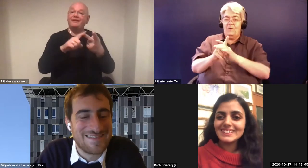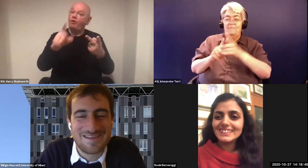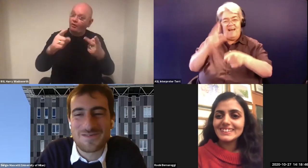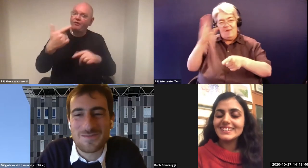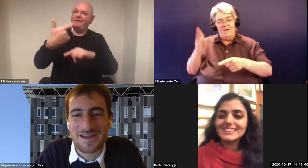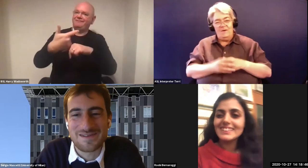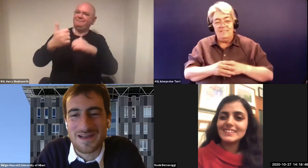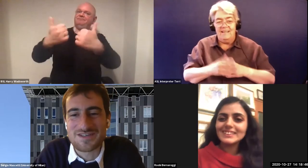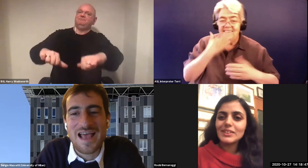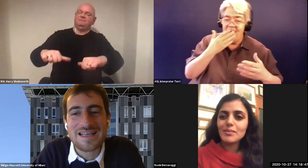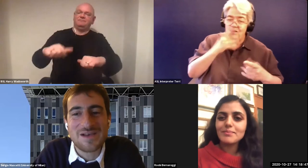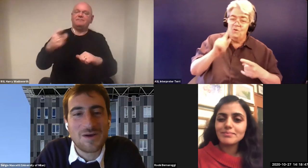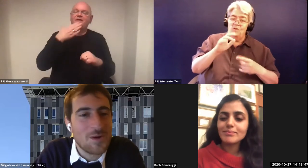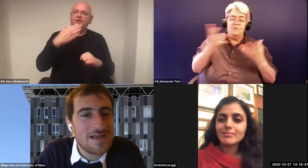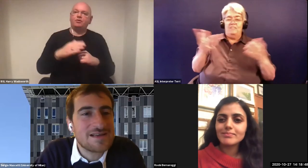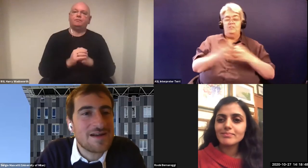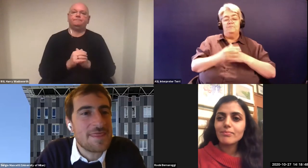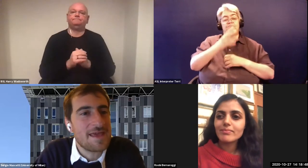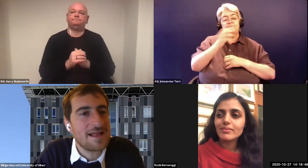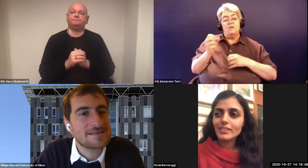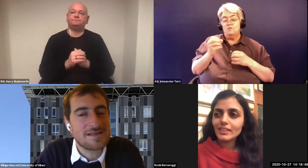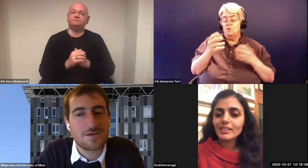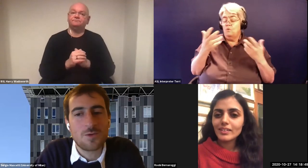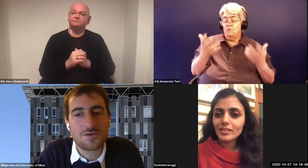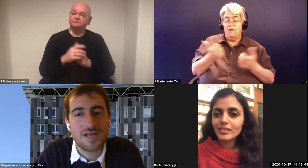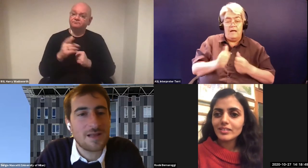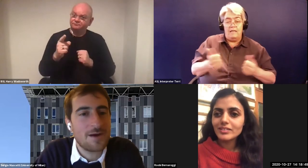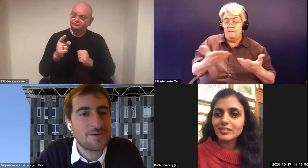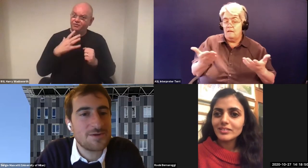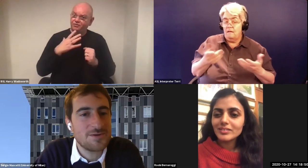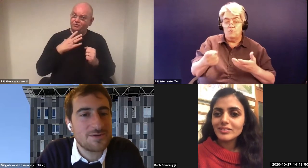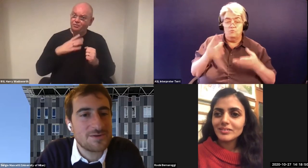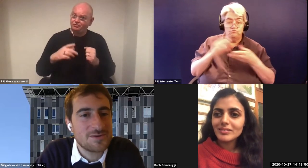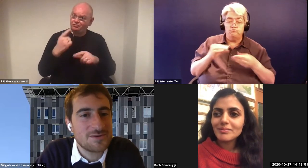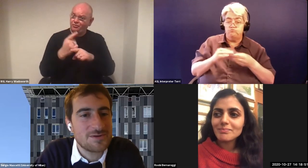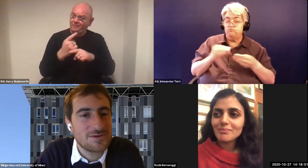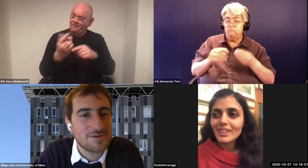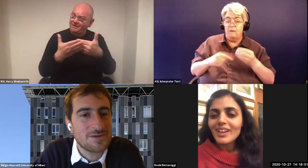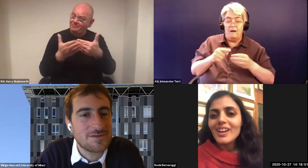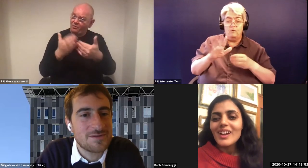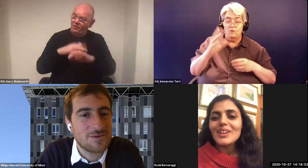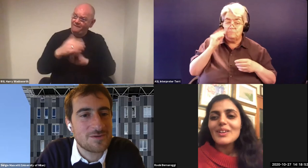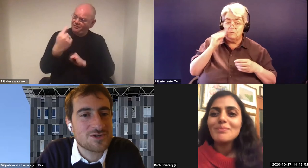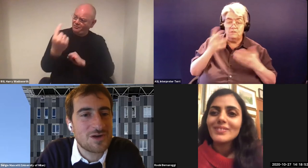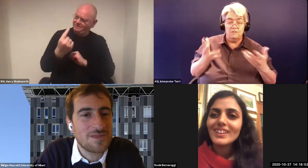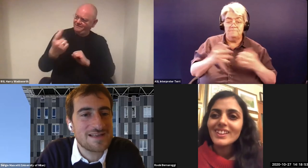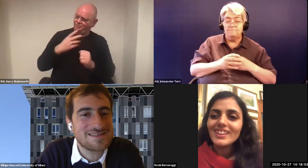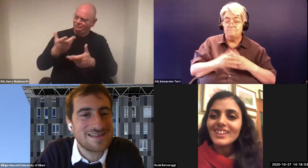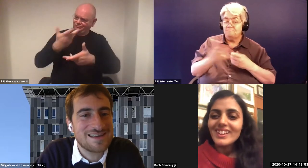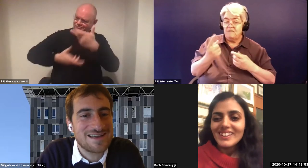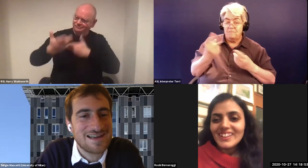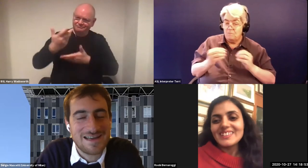you for so much so is there anything else that you want to tell about you want to share with us yeah